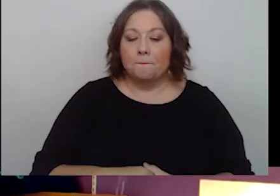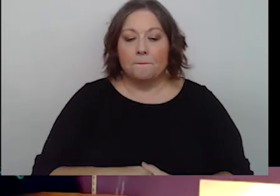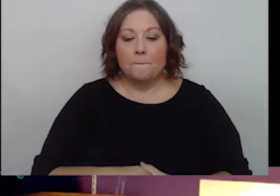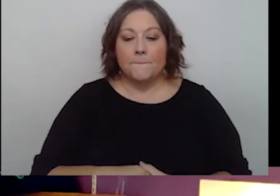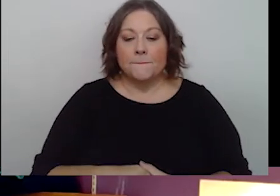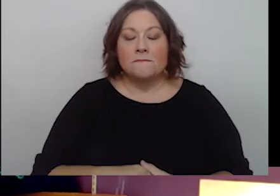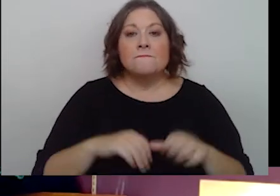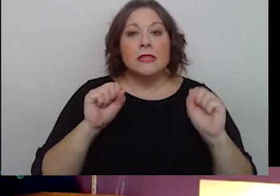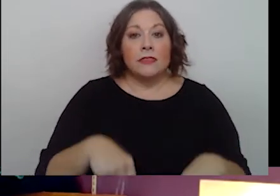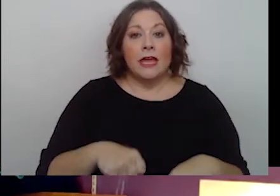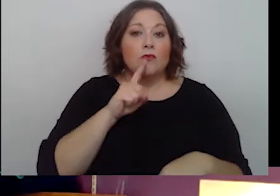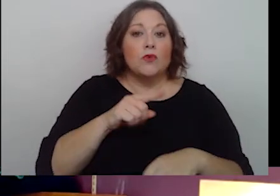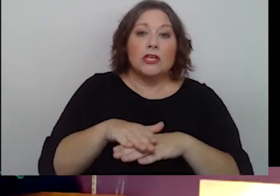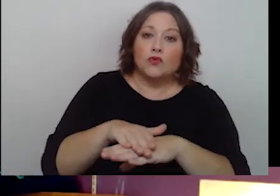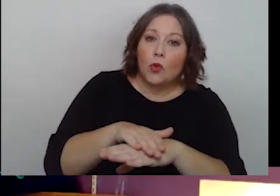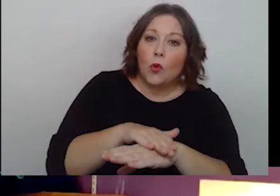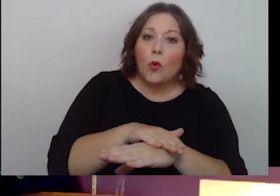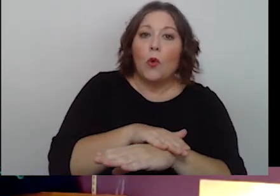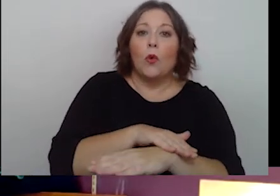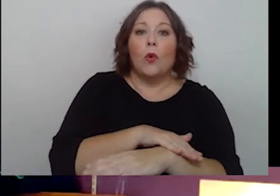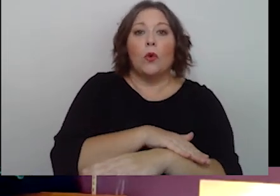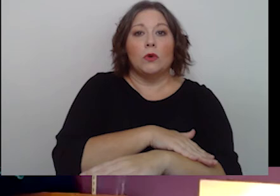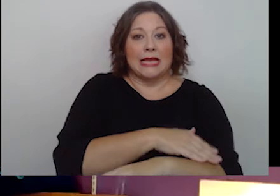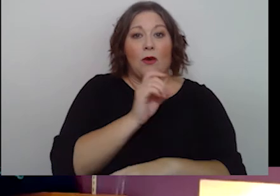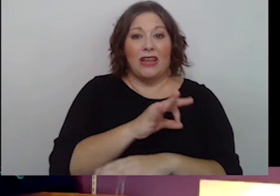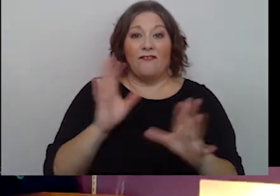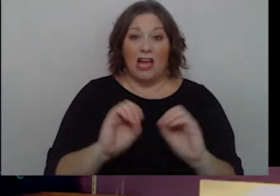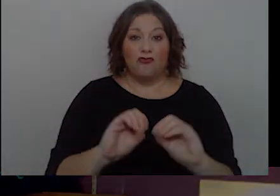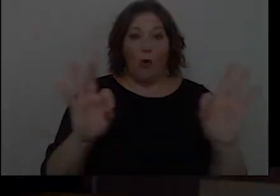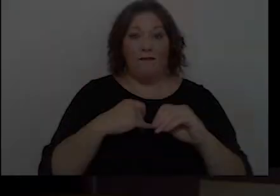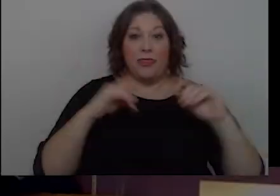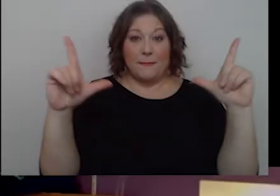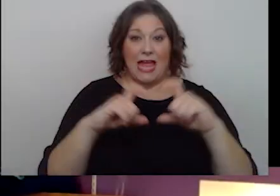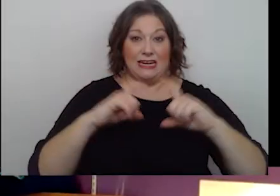I get slowed down quite a bit when I turn off my magnification systems. Now the other thing